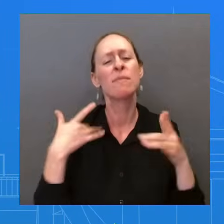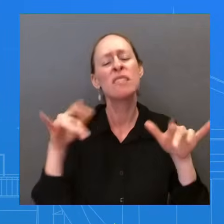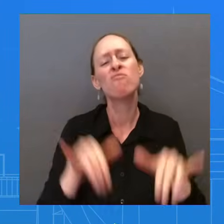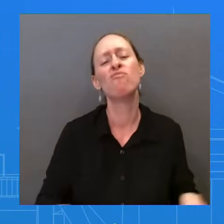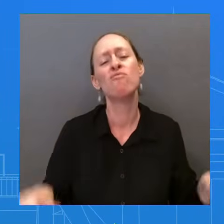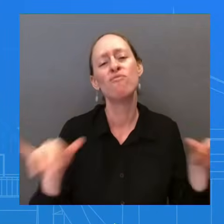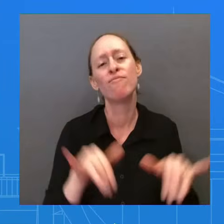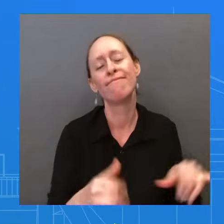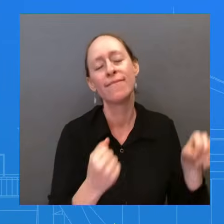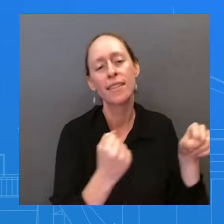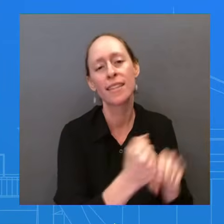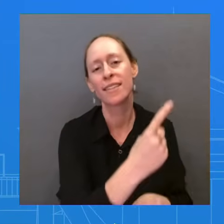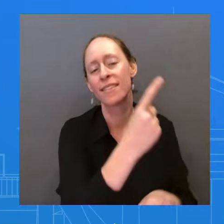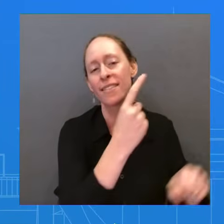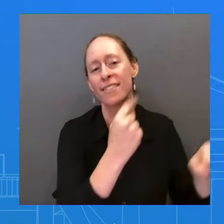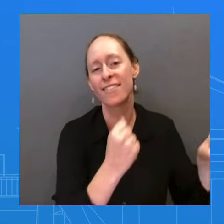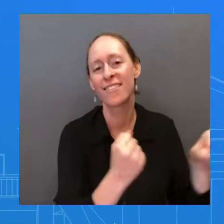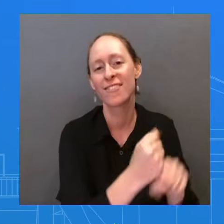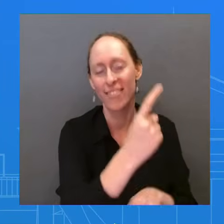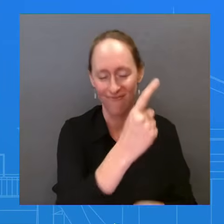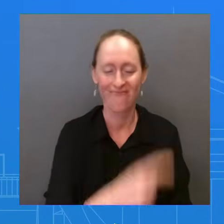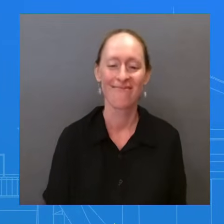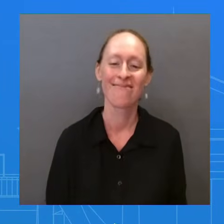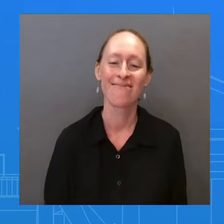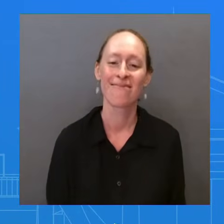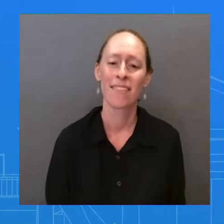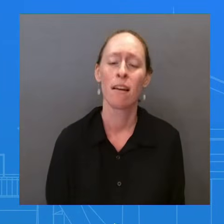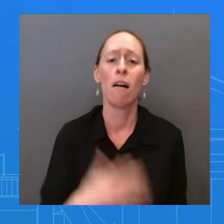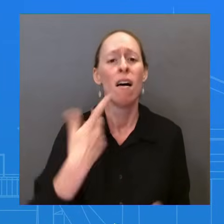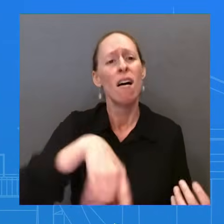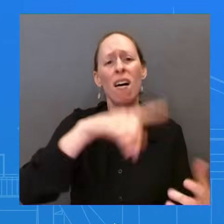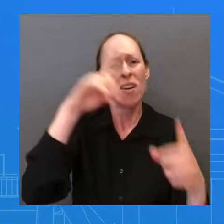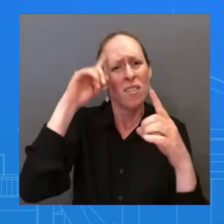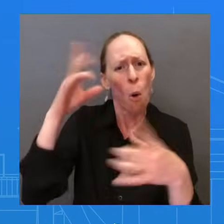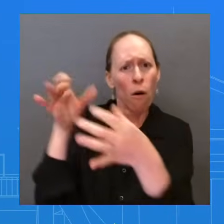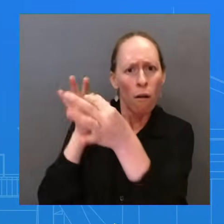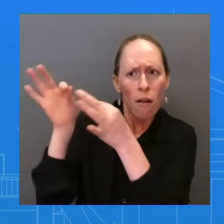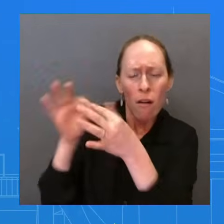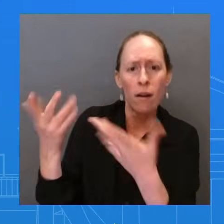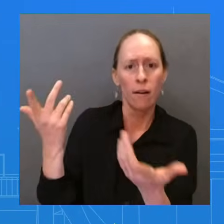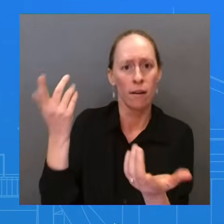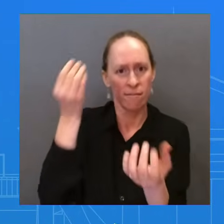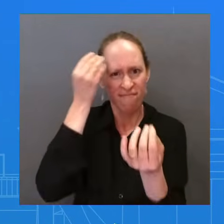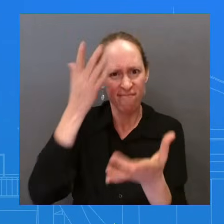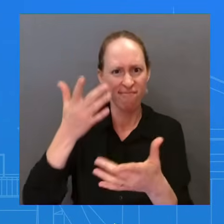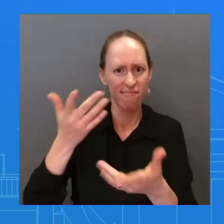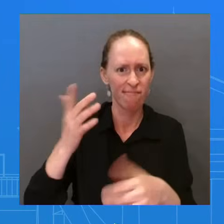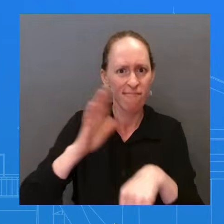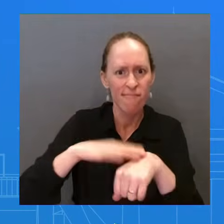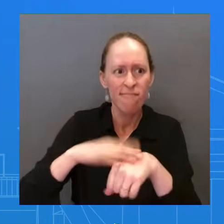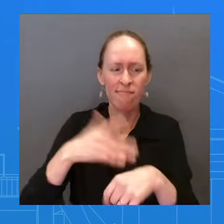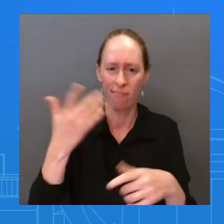across the nation and federal efforts to reduce wildfire risk in the United States. During the meeting, the President and his team